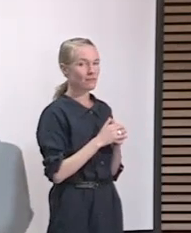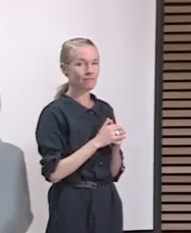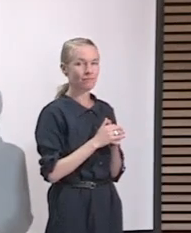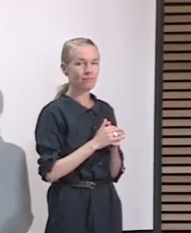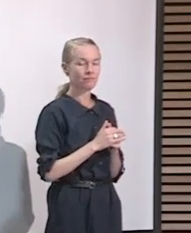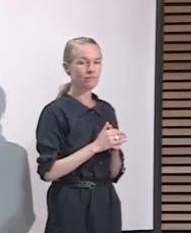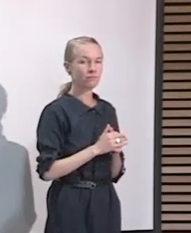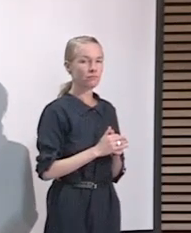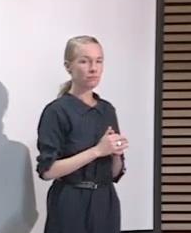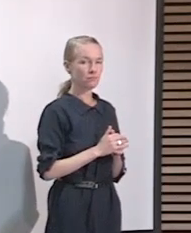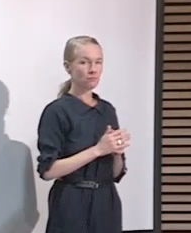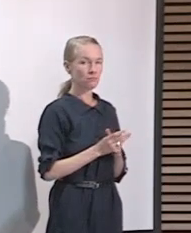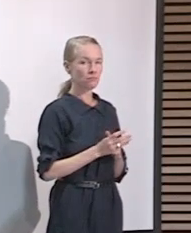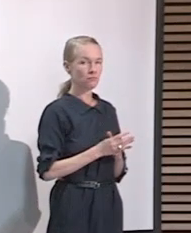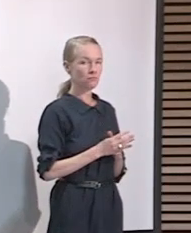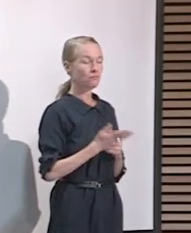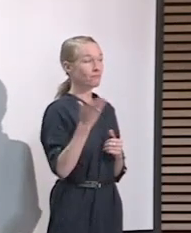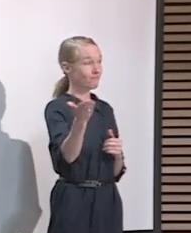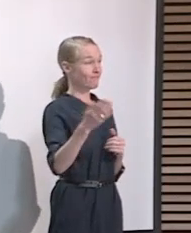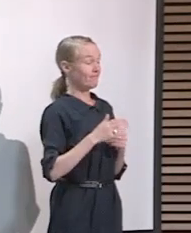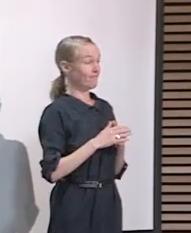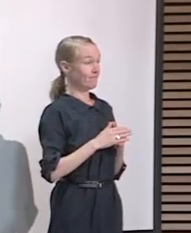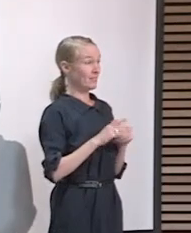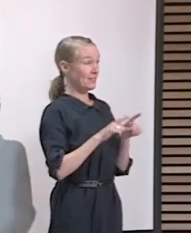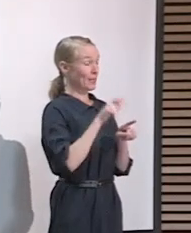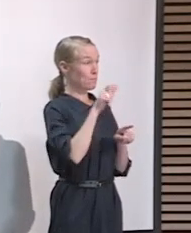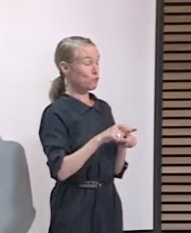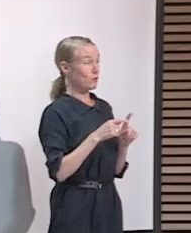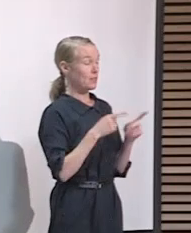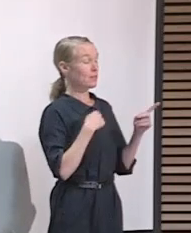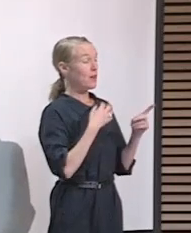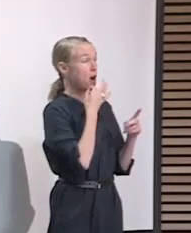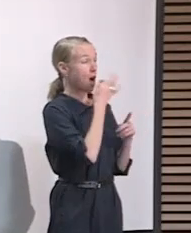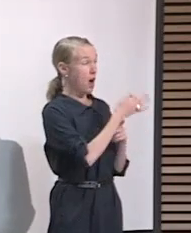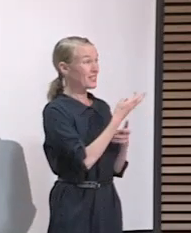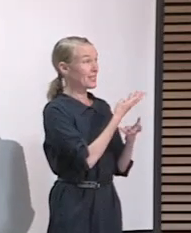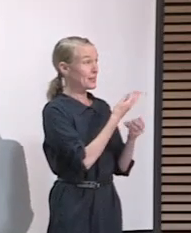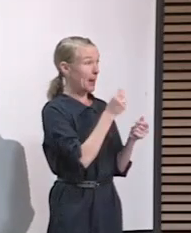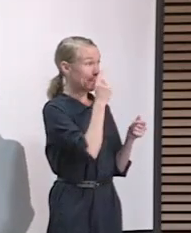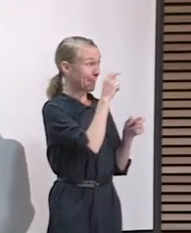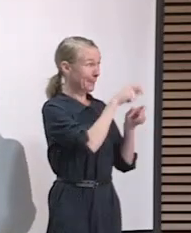Any push back Very little from what we have heard.